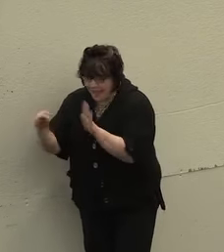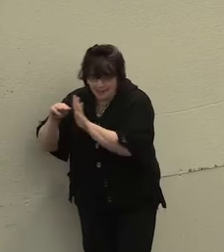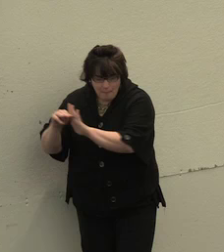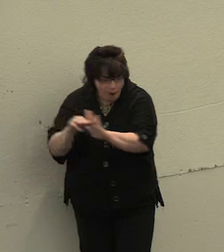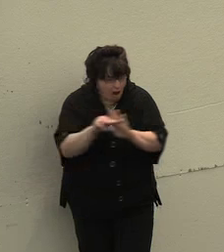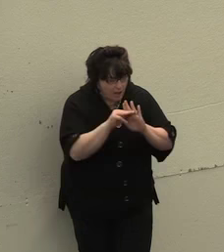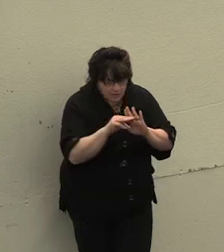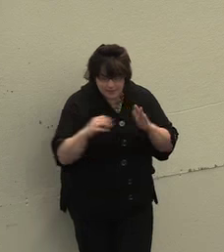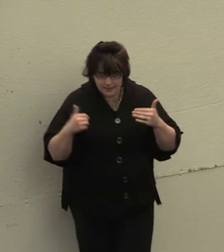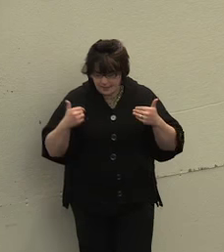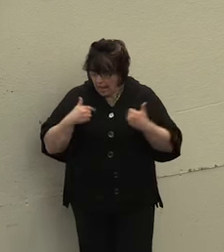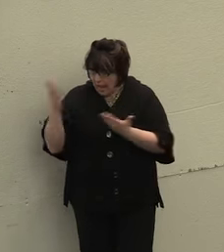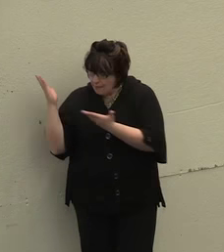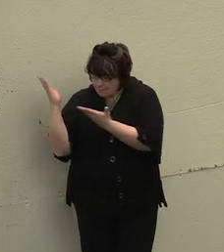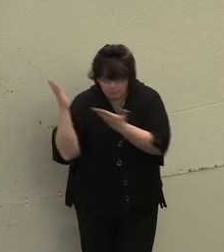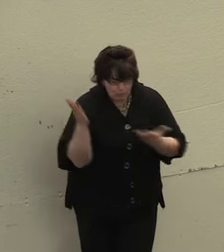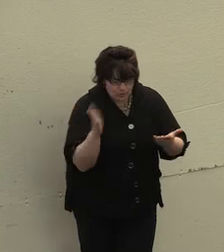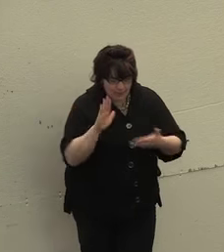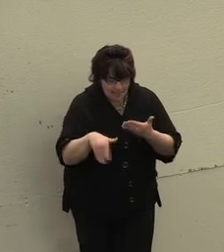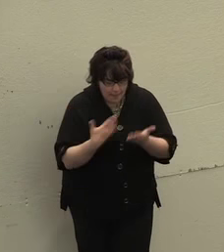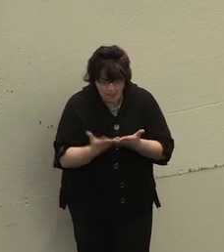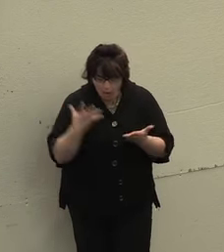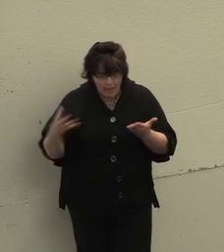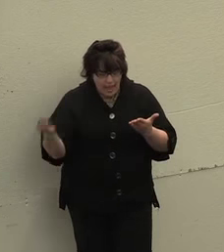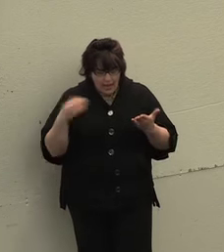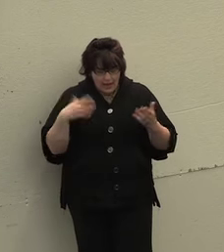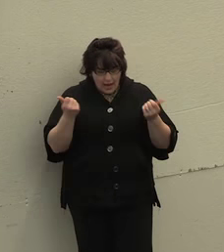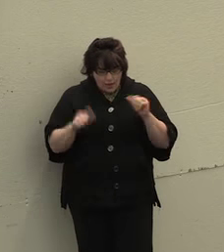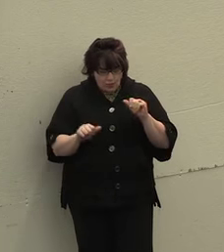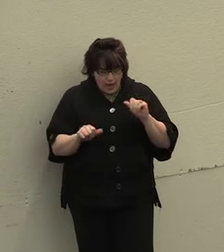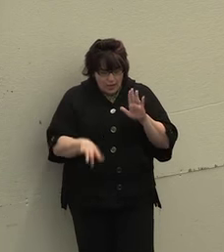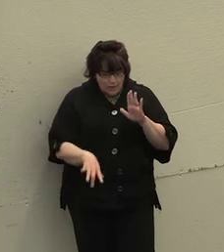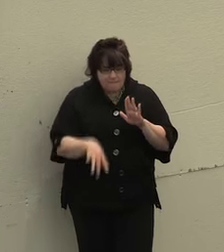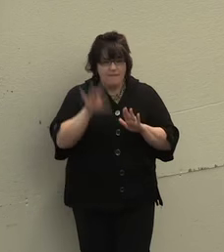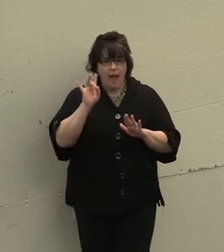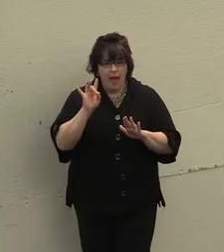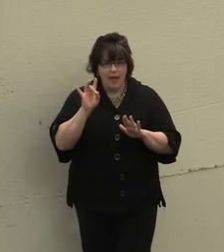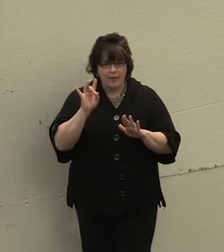like to find what we are doing.